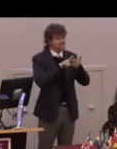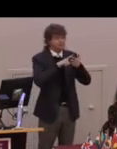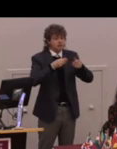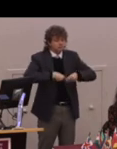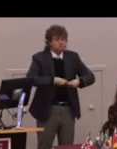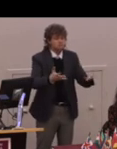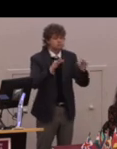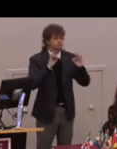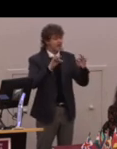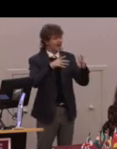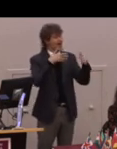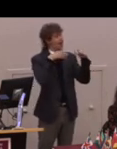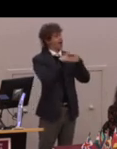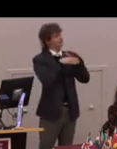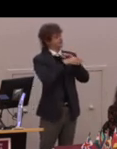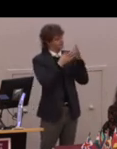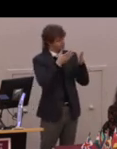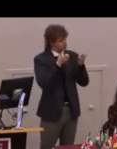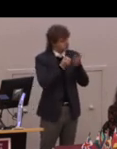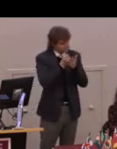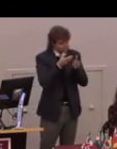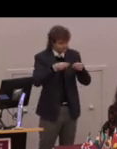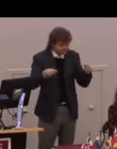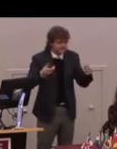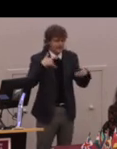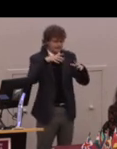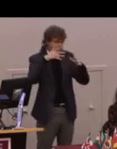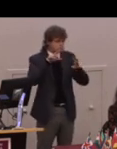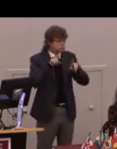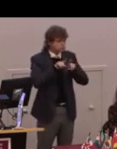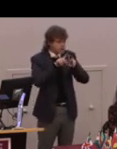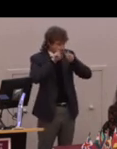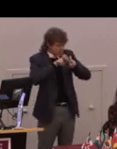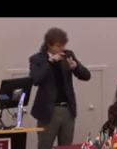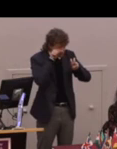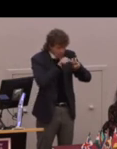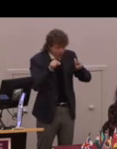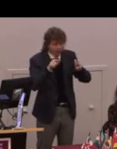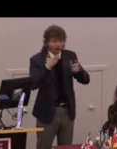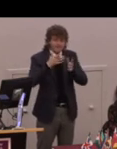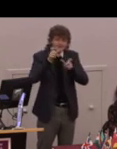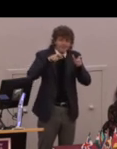intersectionality, marginalised youth in decision‑making spaces with funds.